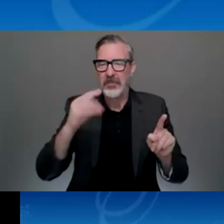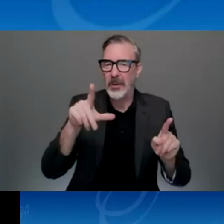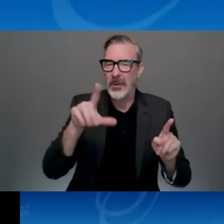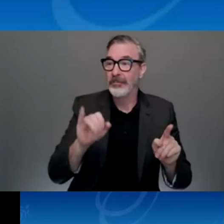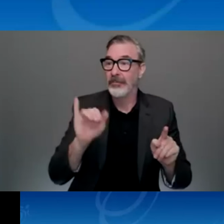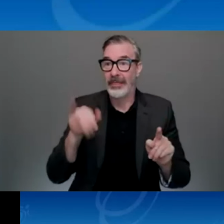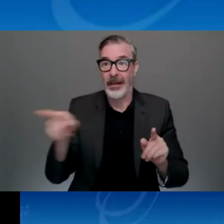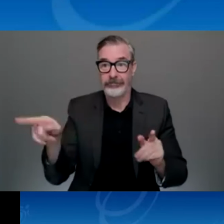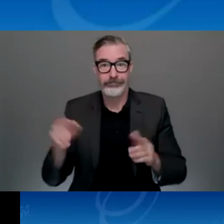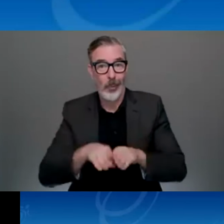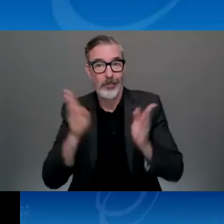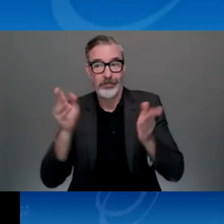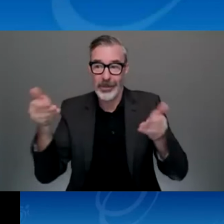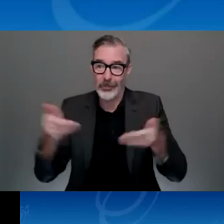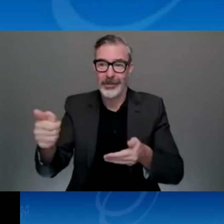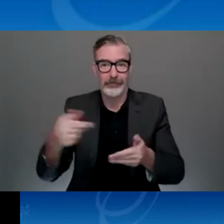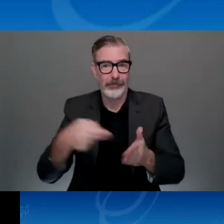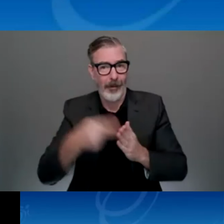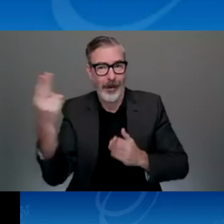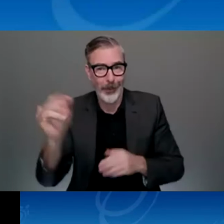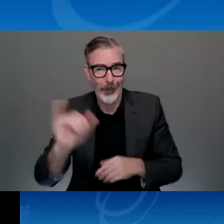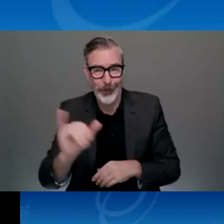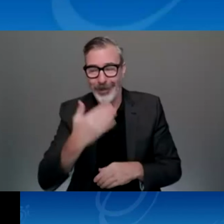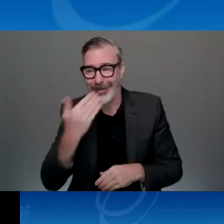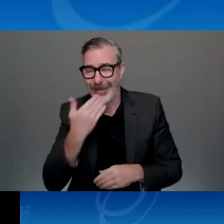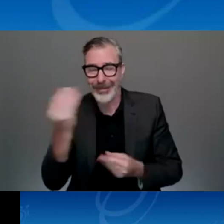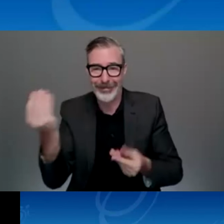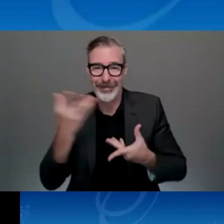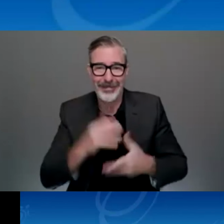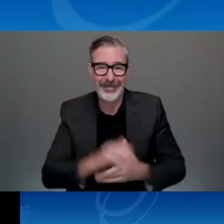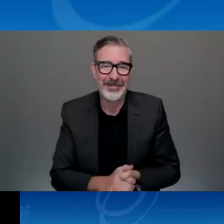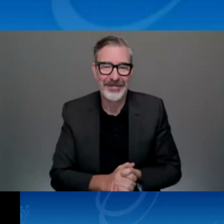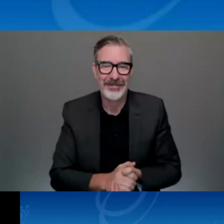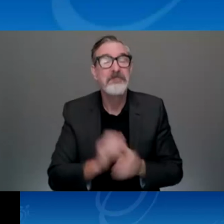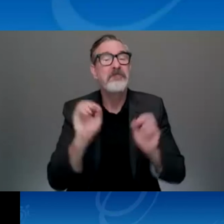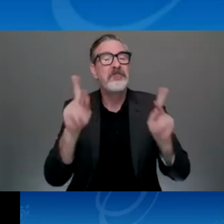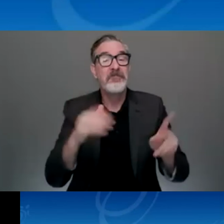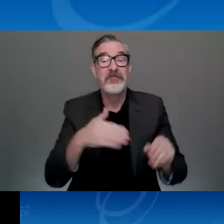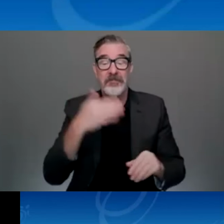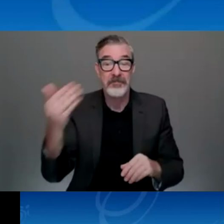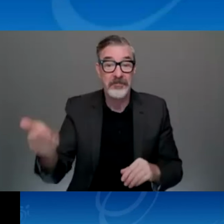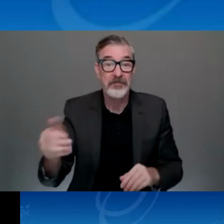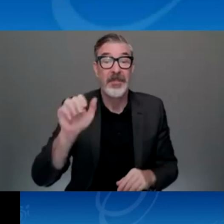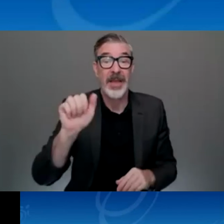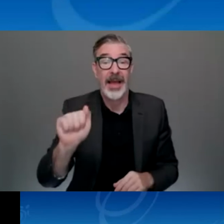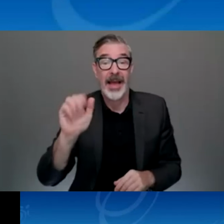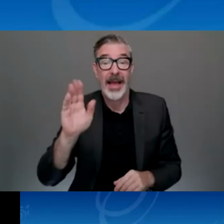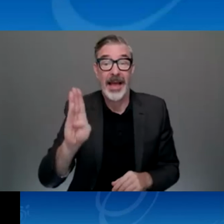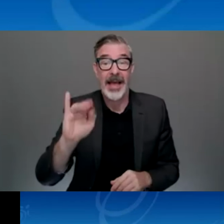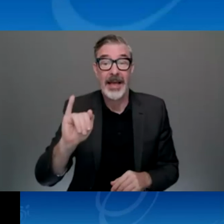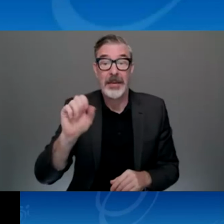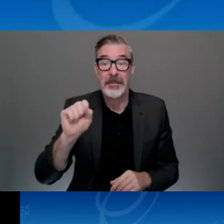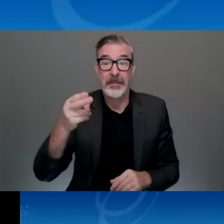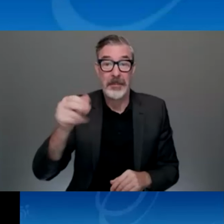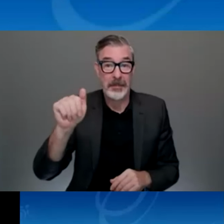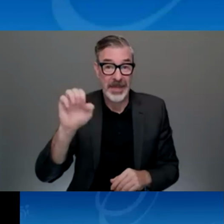And thank you for bringing this great experience. I'll move on to Abhishek. Thanks Chloe. Hi, everyone.